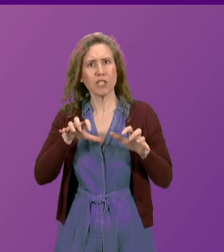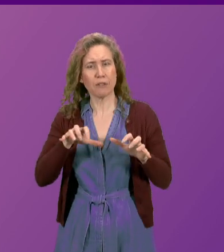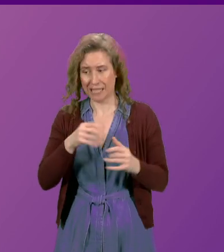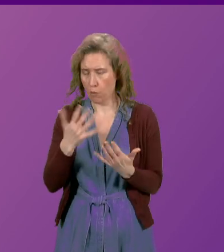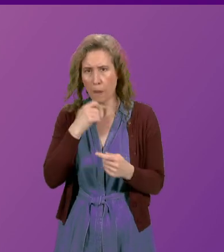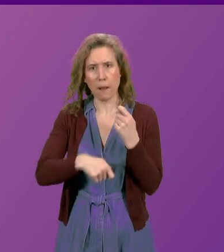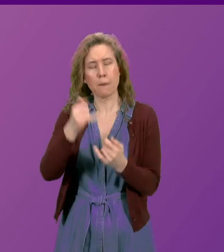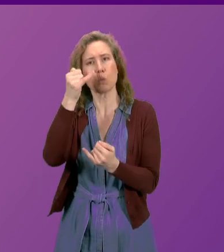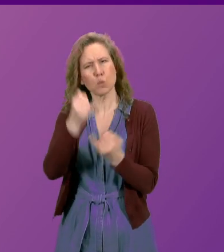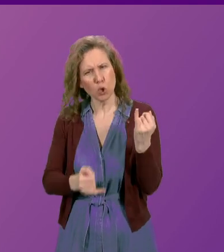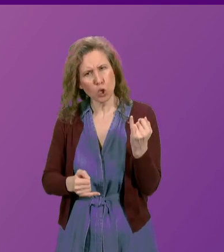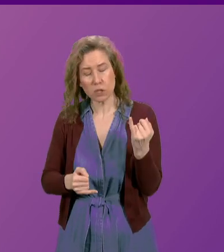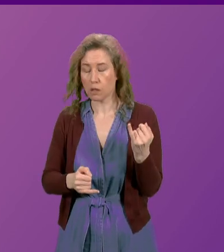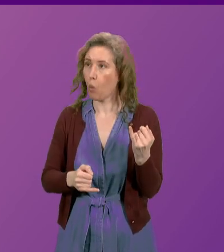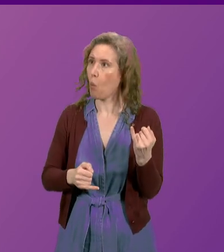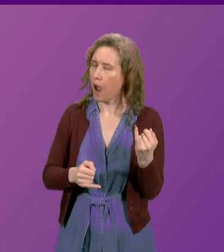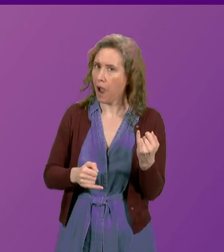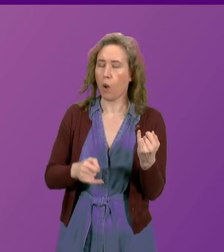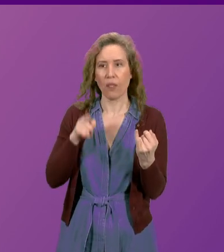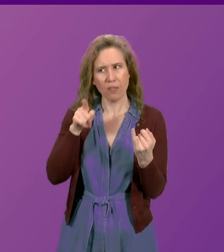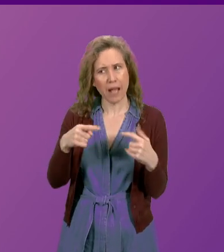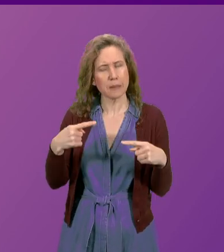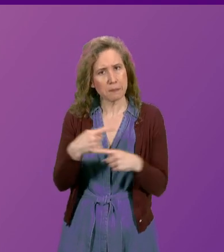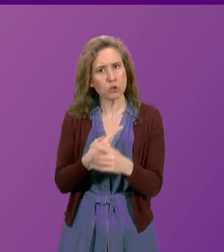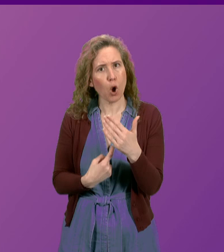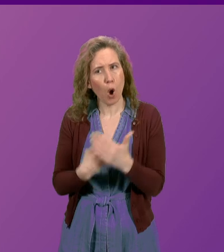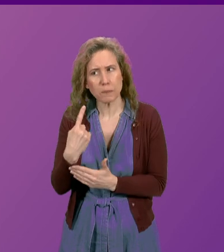That means that there has been a missed opportunity to address the very issues